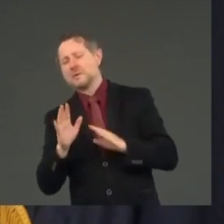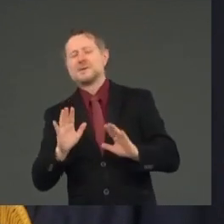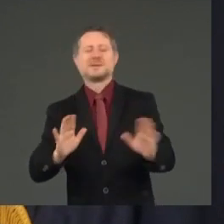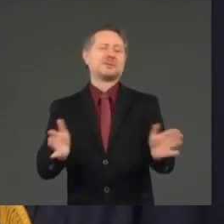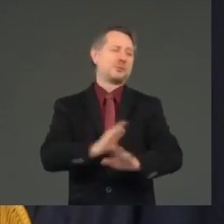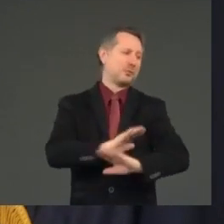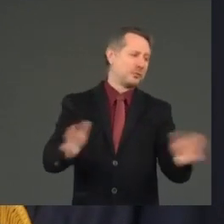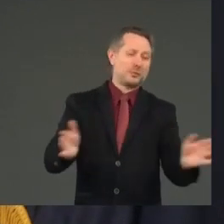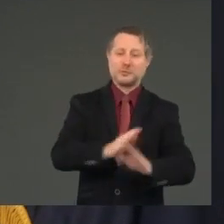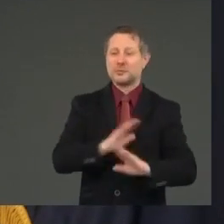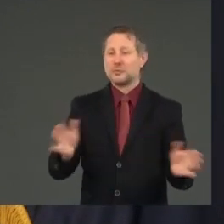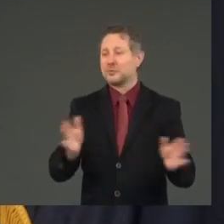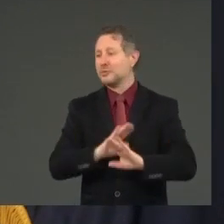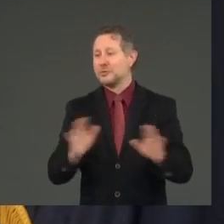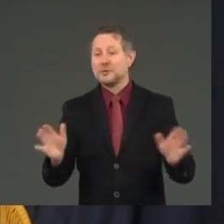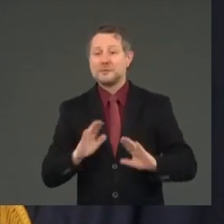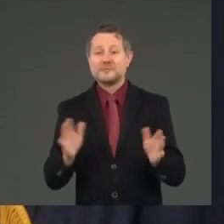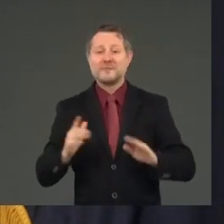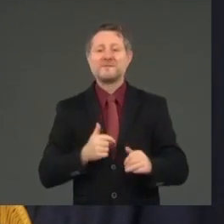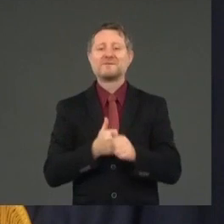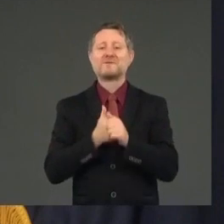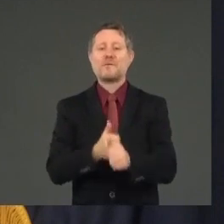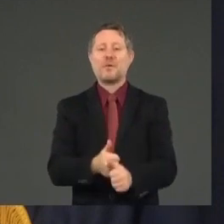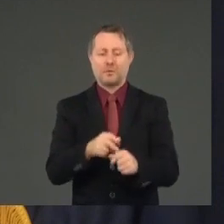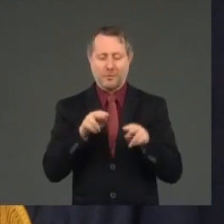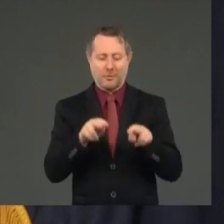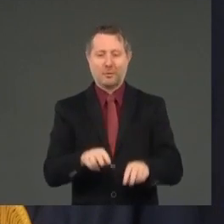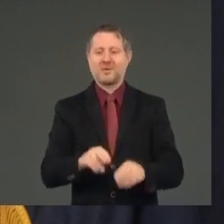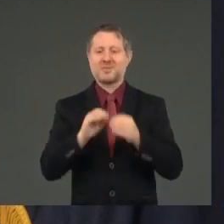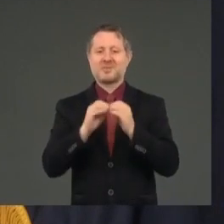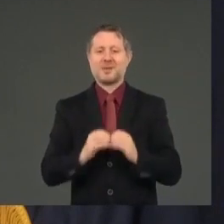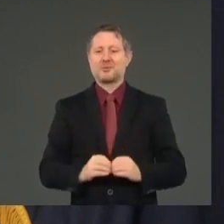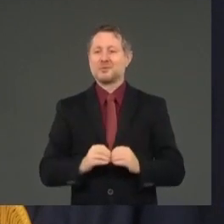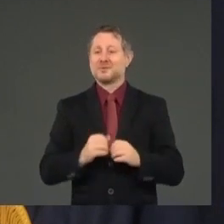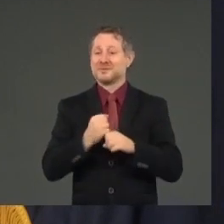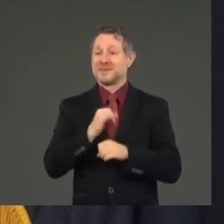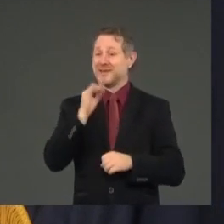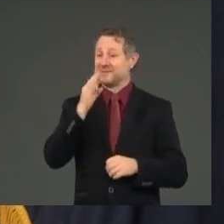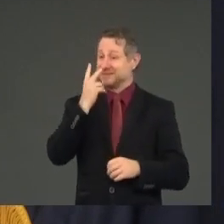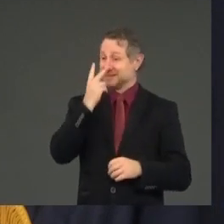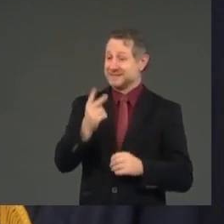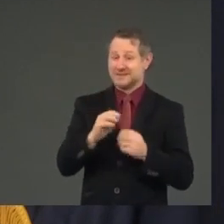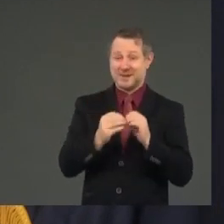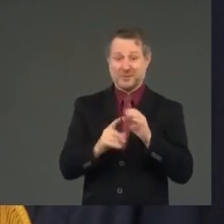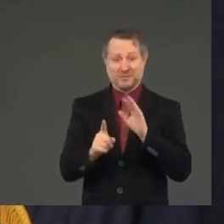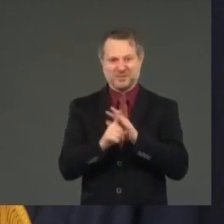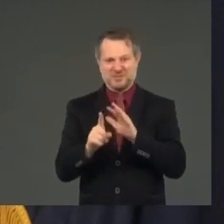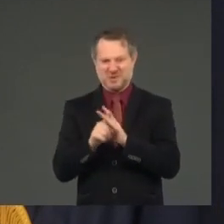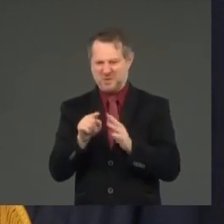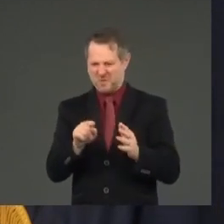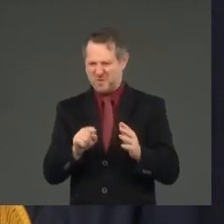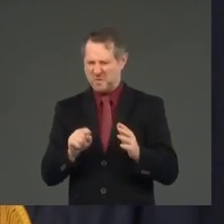PEOPLE WHO TRIED TO MAKE PROJECTIONS ON THE NUMBERS, FRANKLY THEY WERE ALL WRONG.